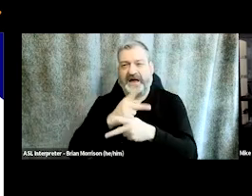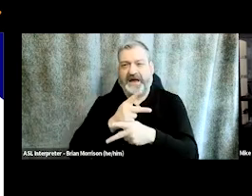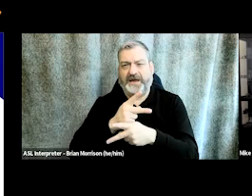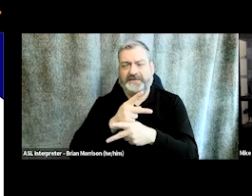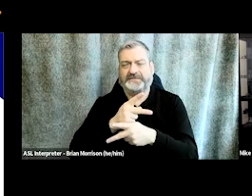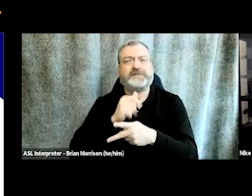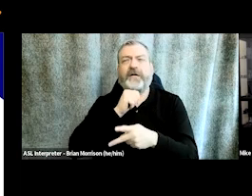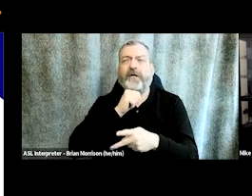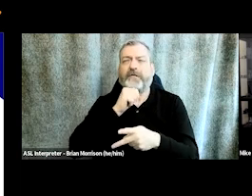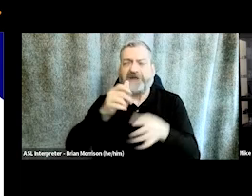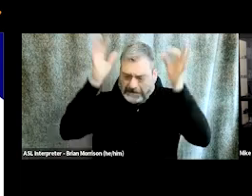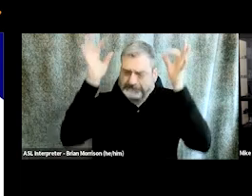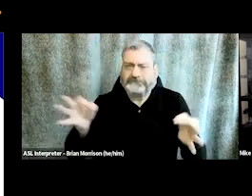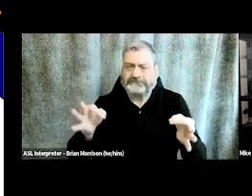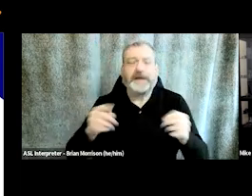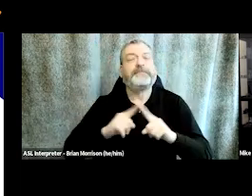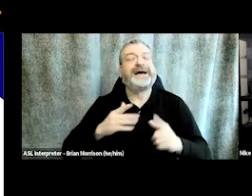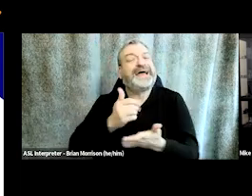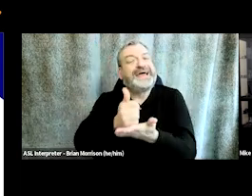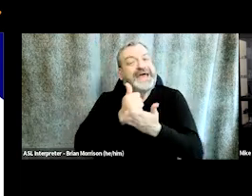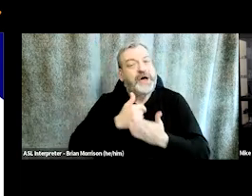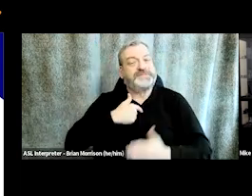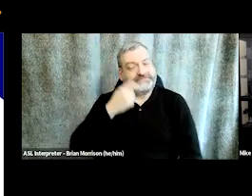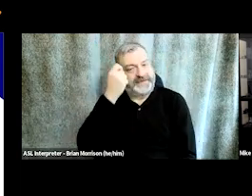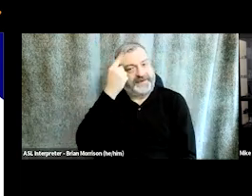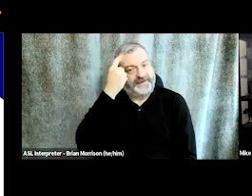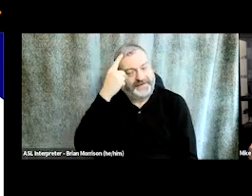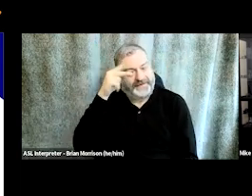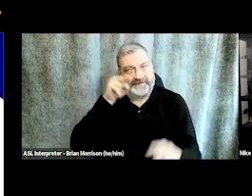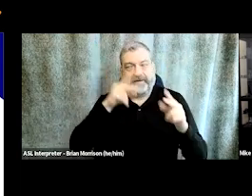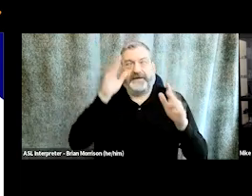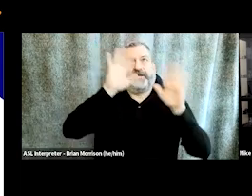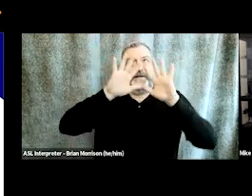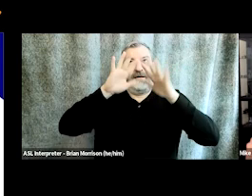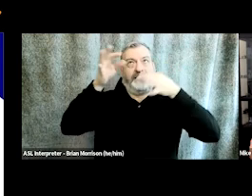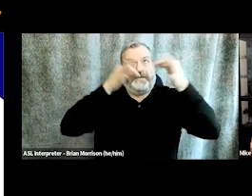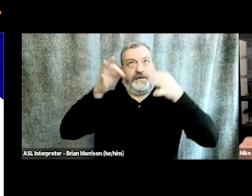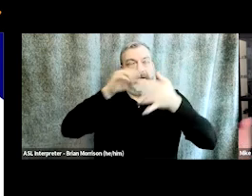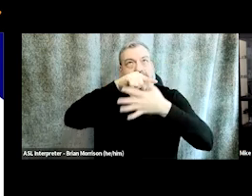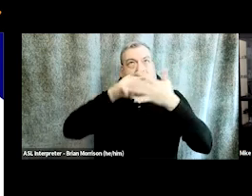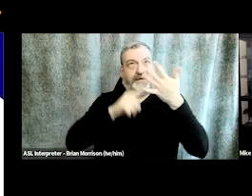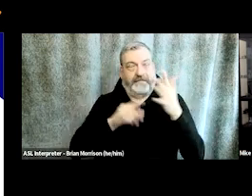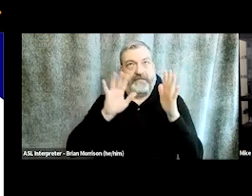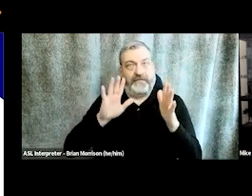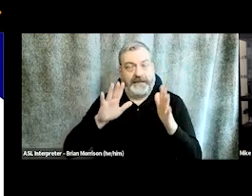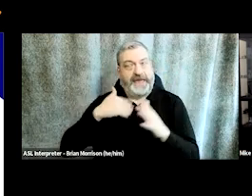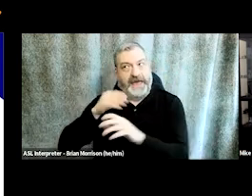This is just how I like to think about it, because it helps me in my process of making digitally accessible solutions.